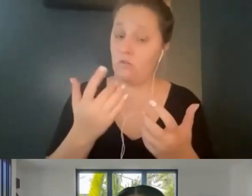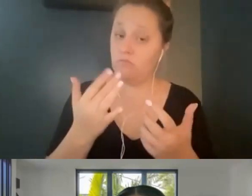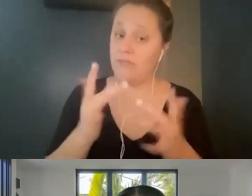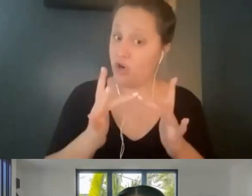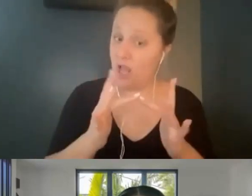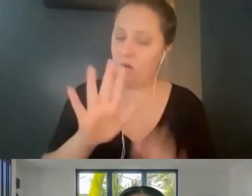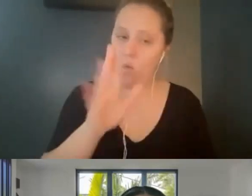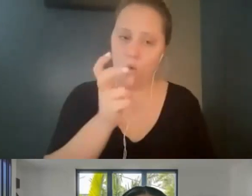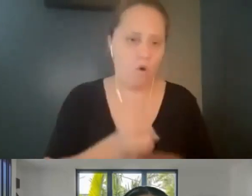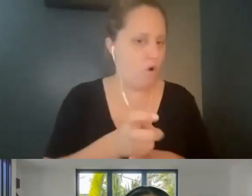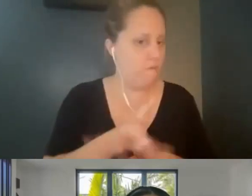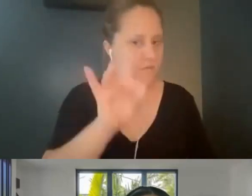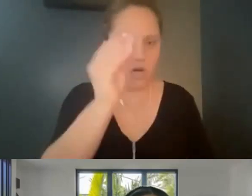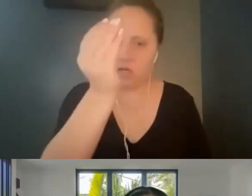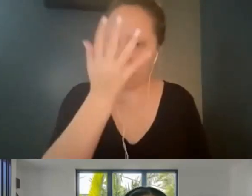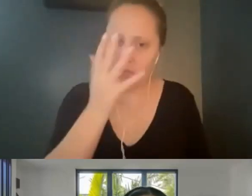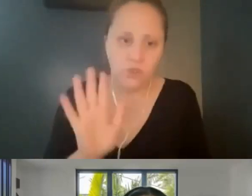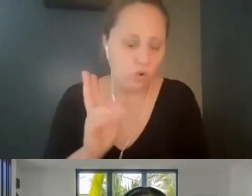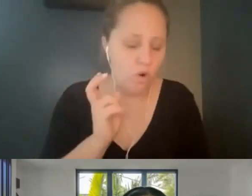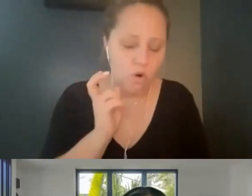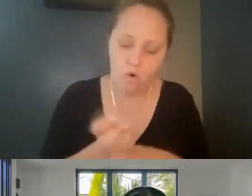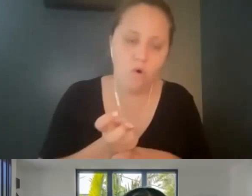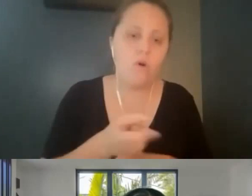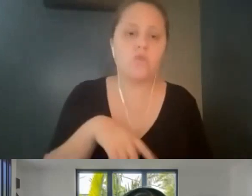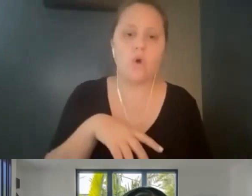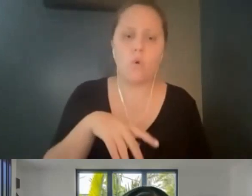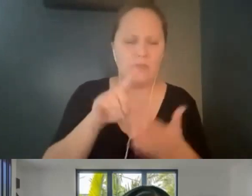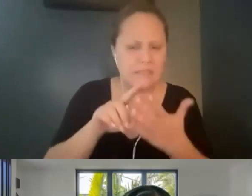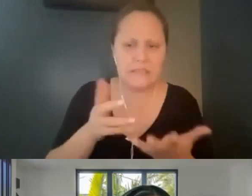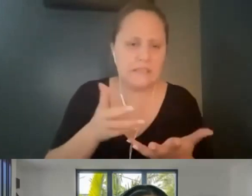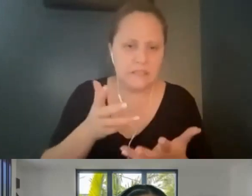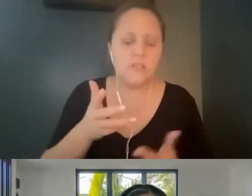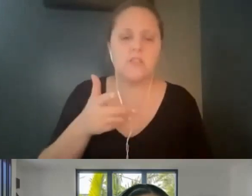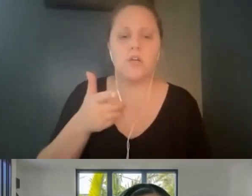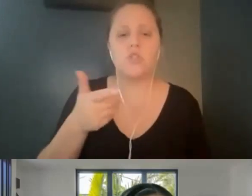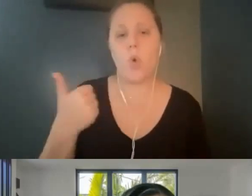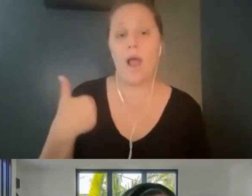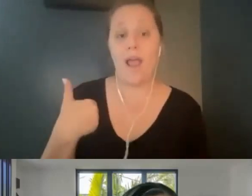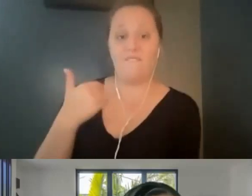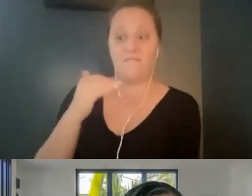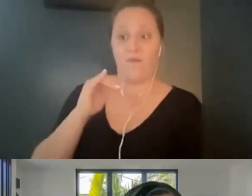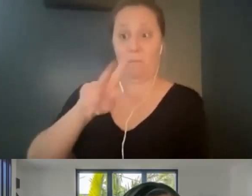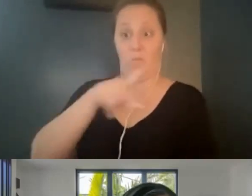and so, so I have both personal and, you know, lived experience in that dynamic, but